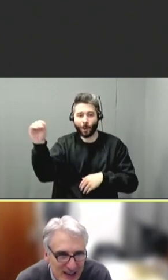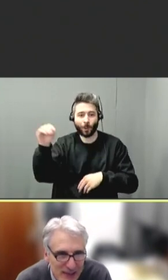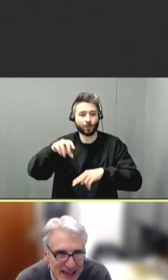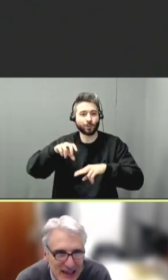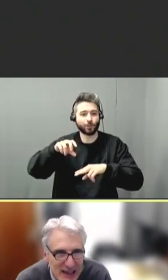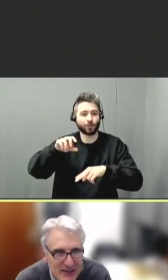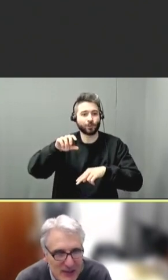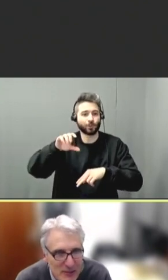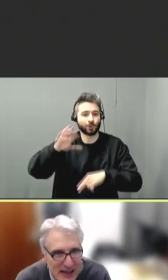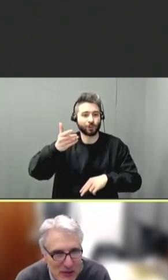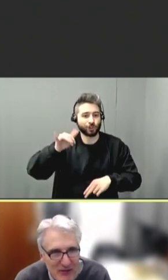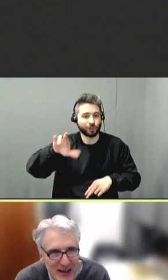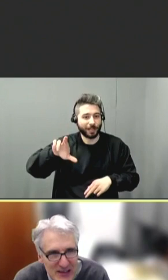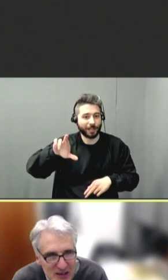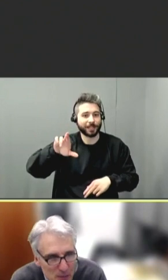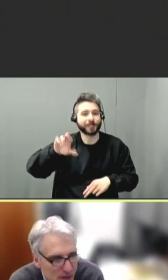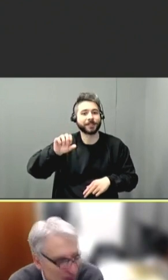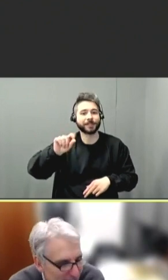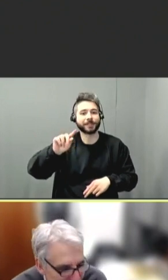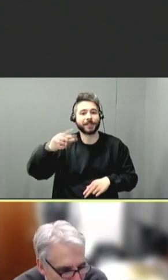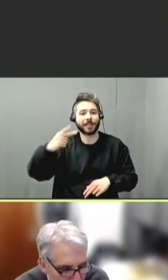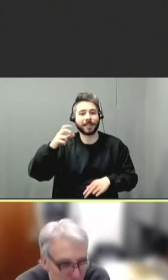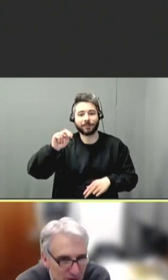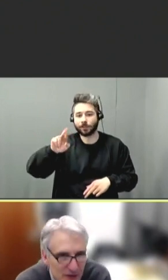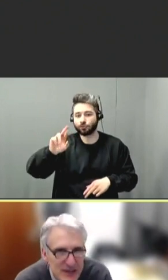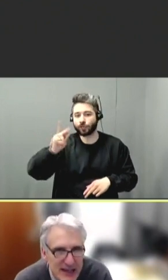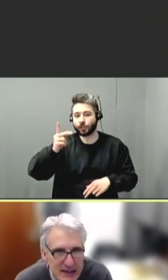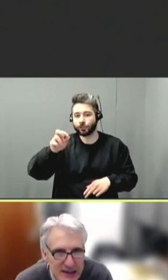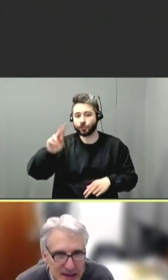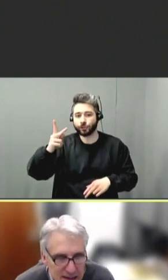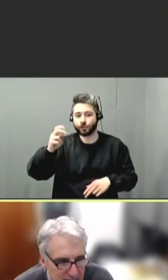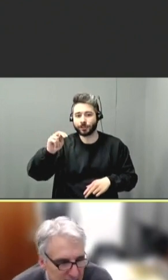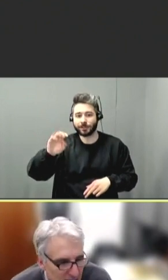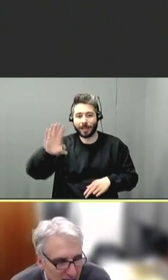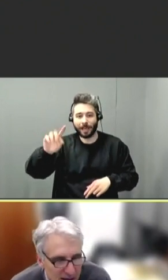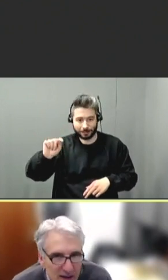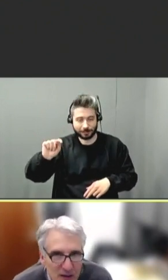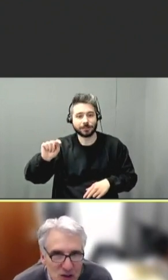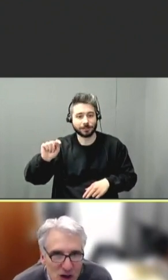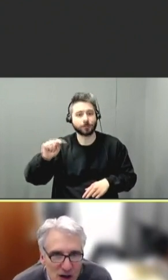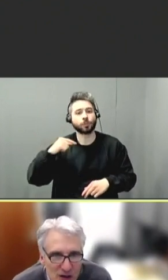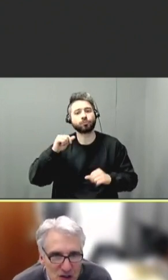and the committee -- subcommittee would like to provide a brief update on our charge,